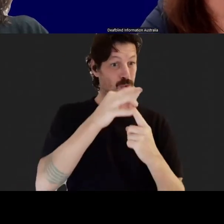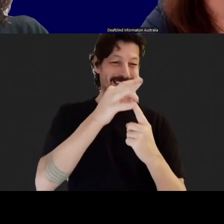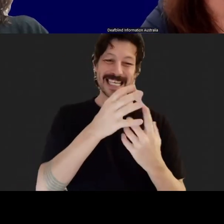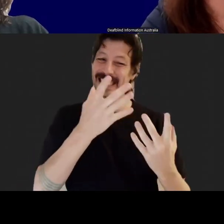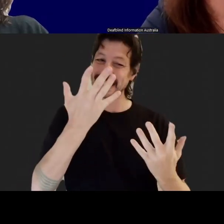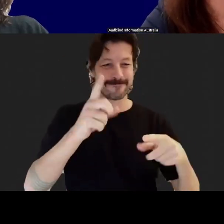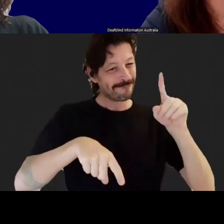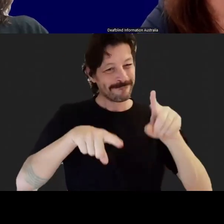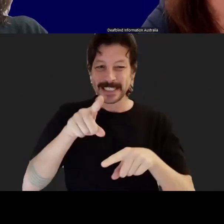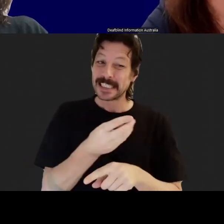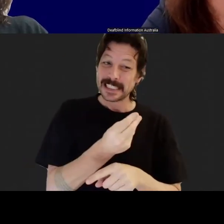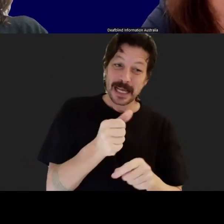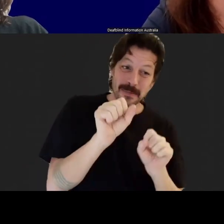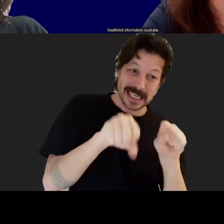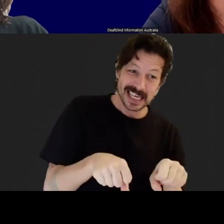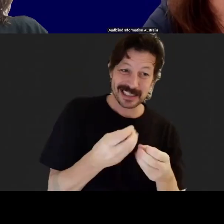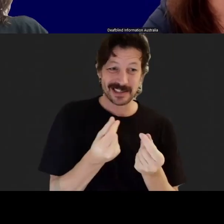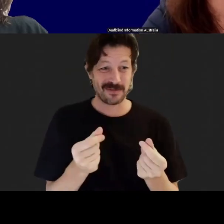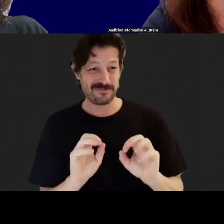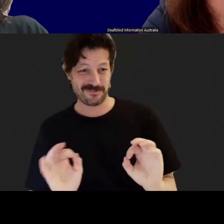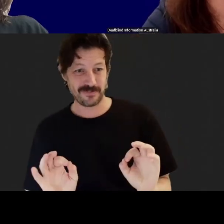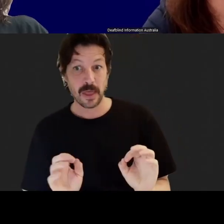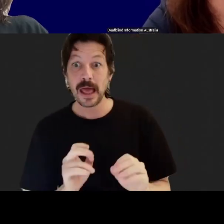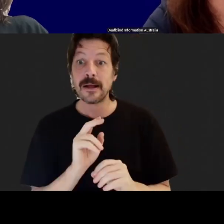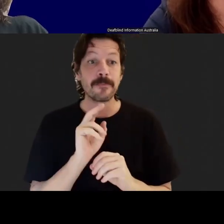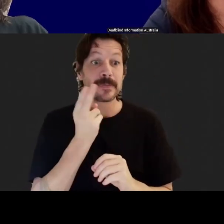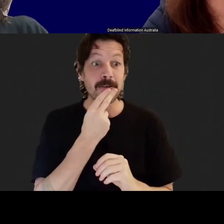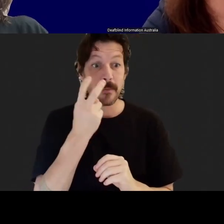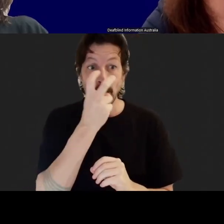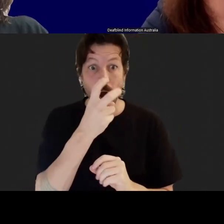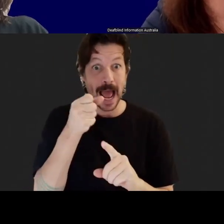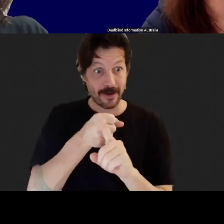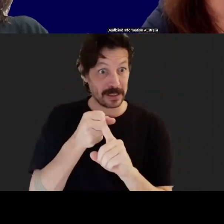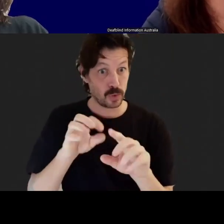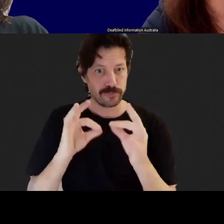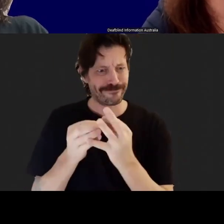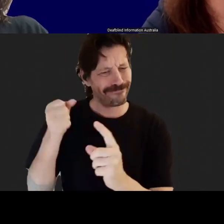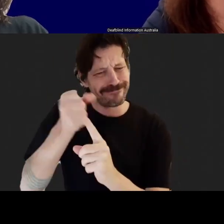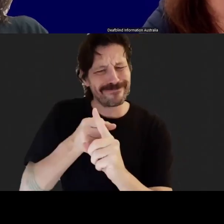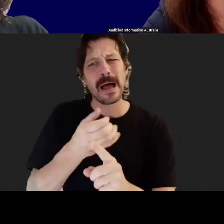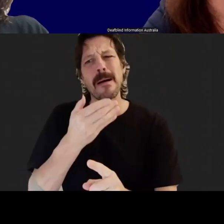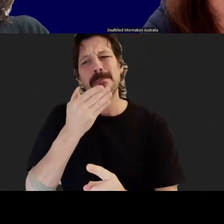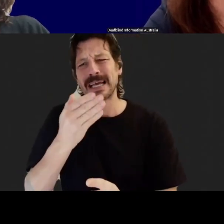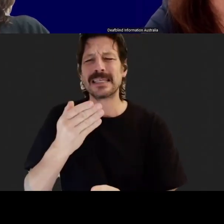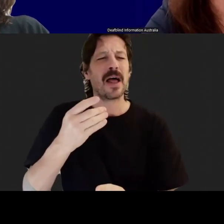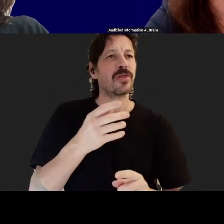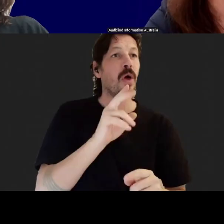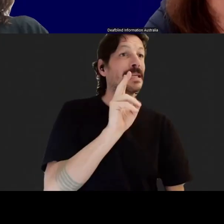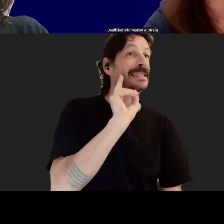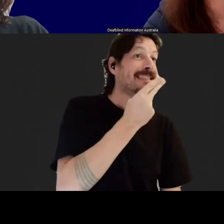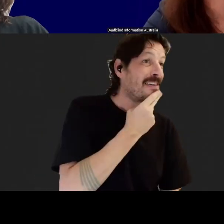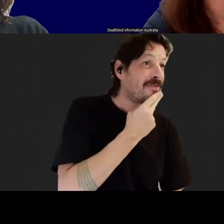through deafblind advocacy organisations to have it specifically recognised as its own disability.